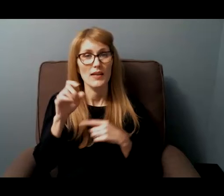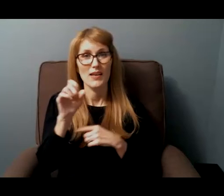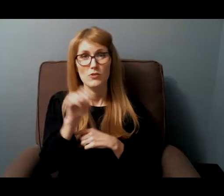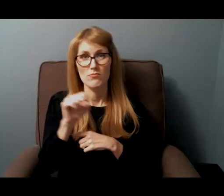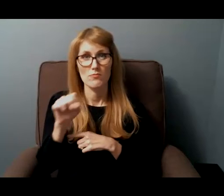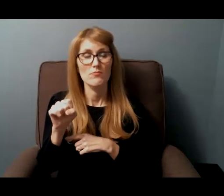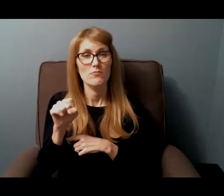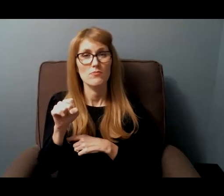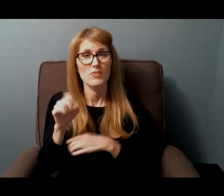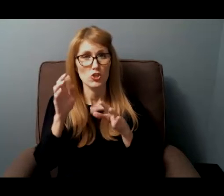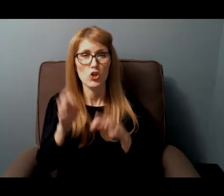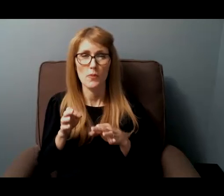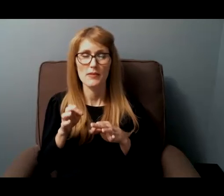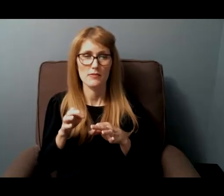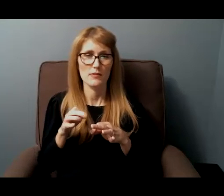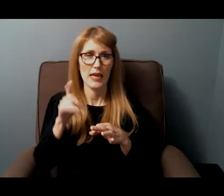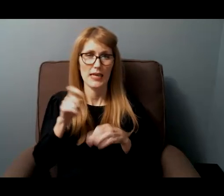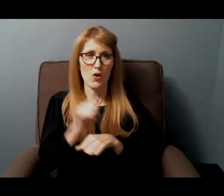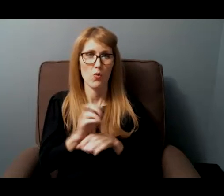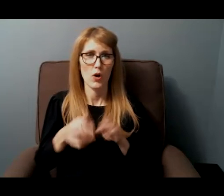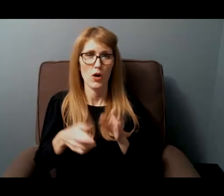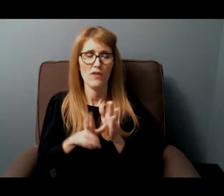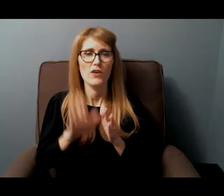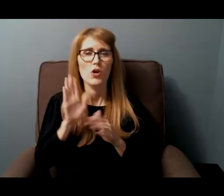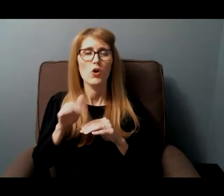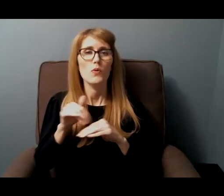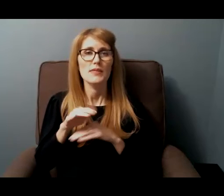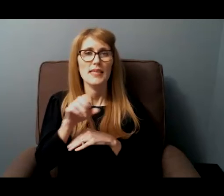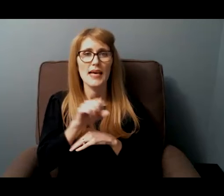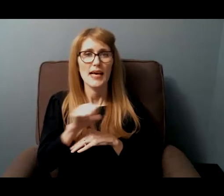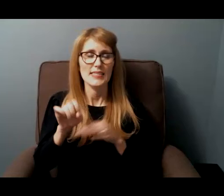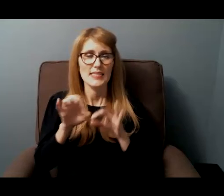do a work review, they'll send that SSA form 820. Just make sure to fill that out